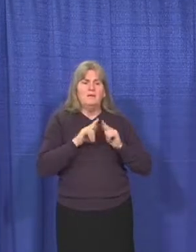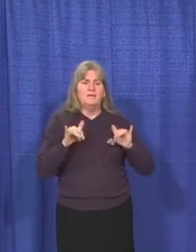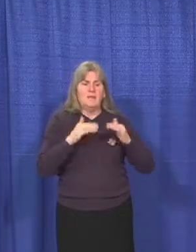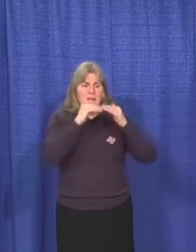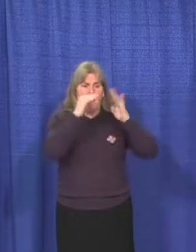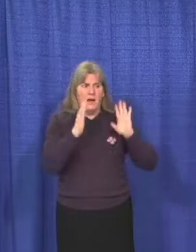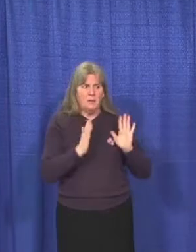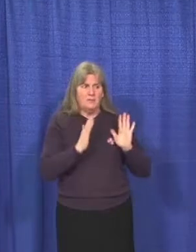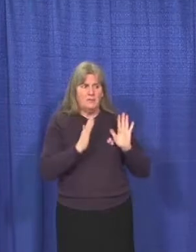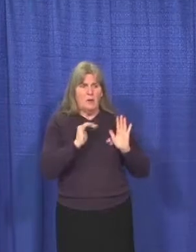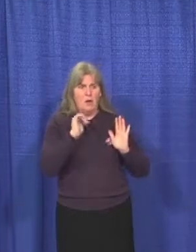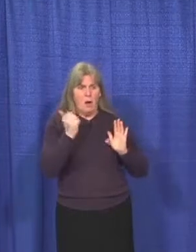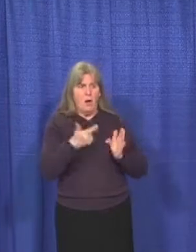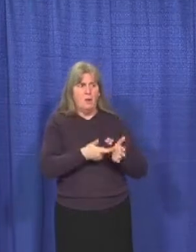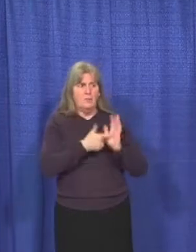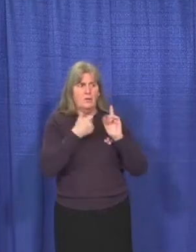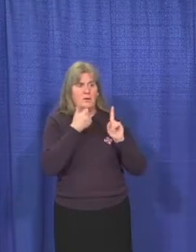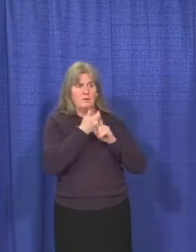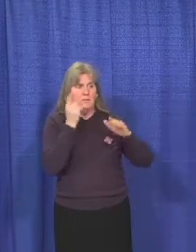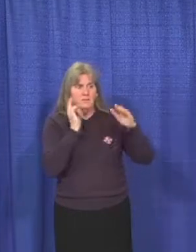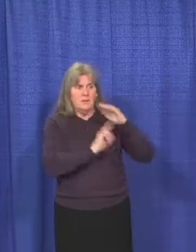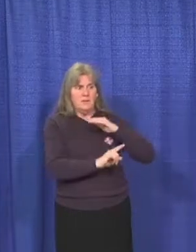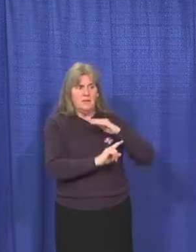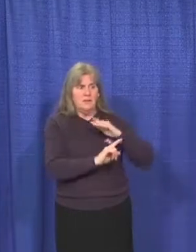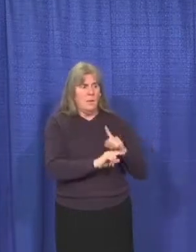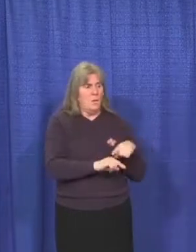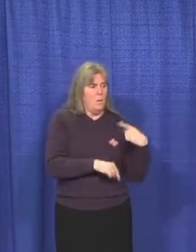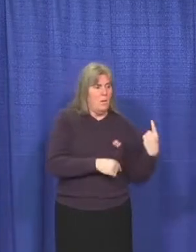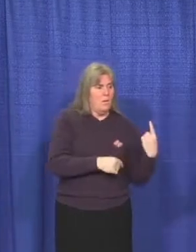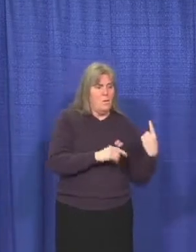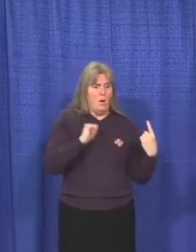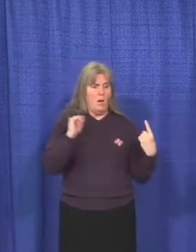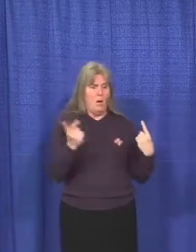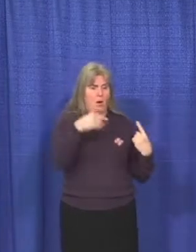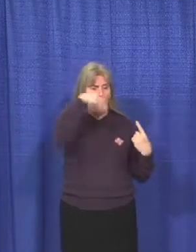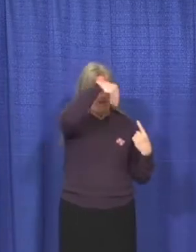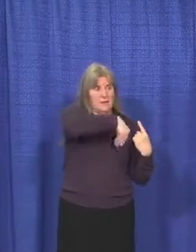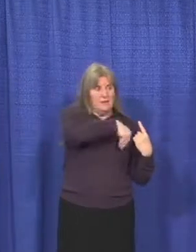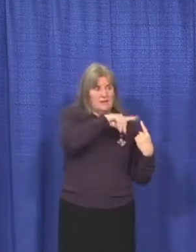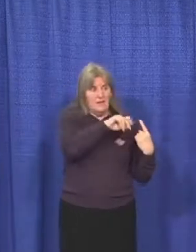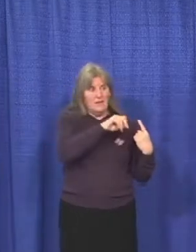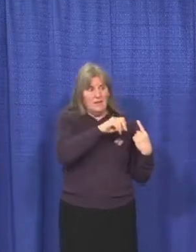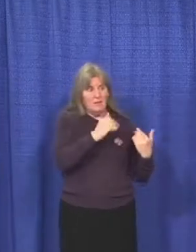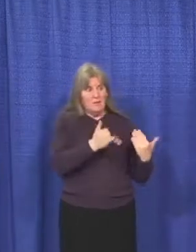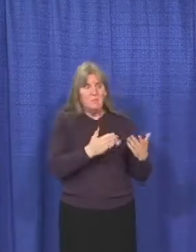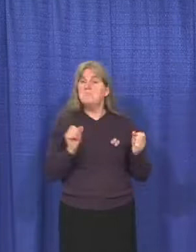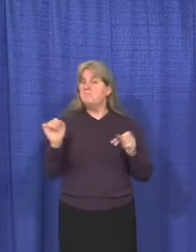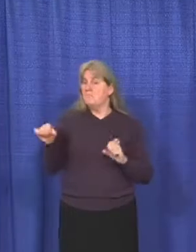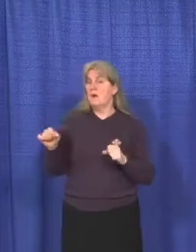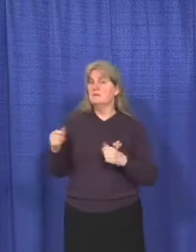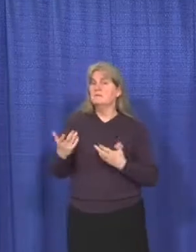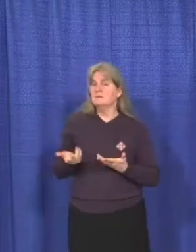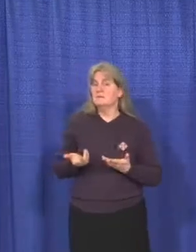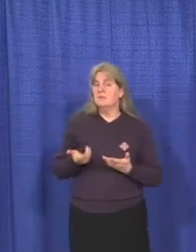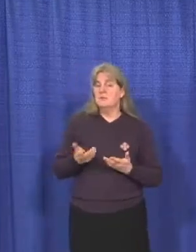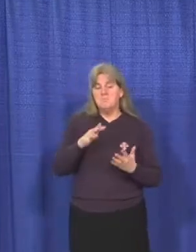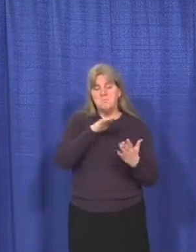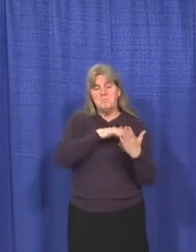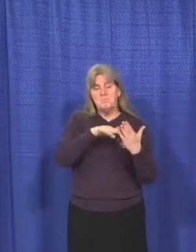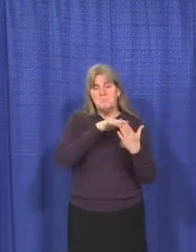isolate? It is possible.